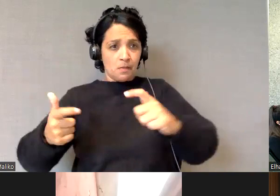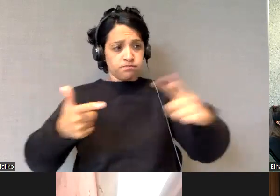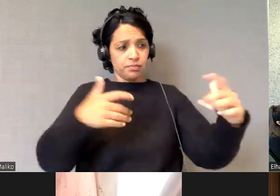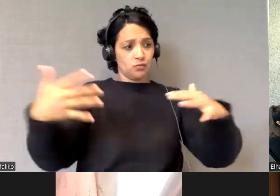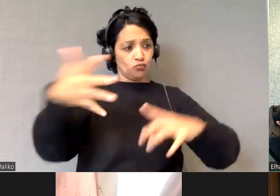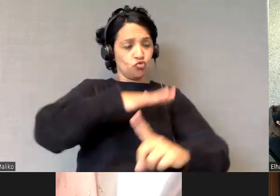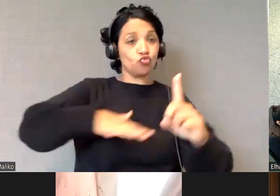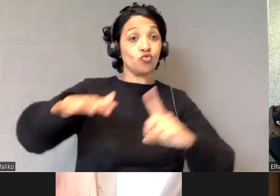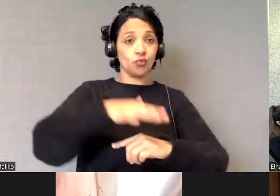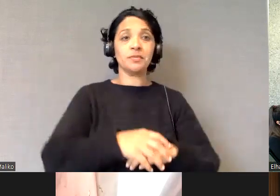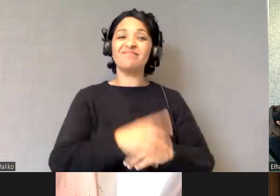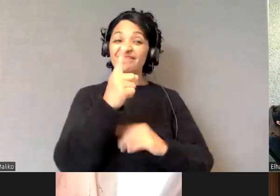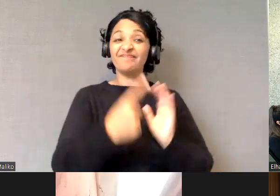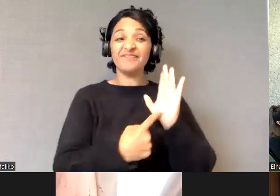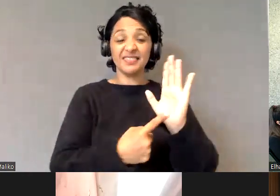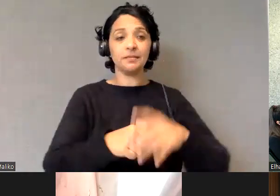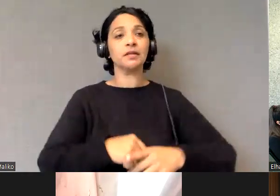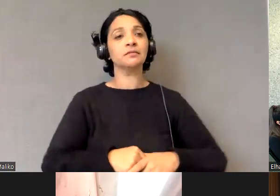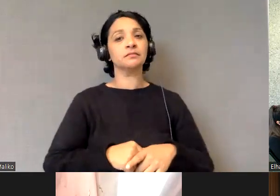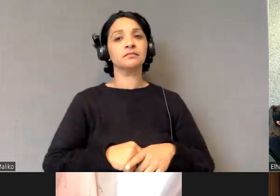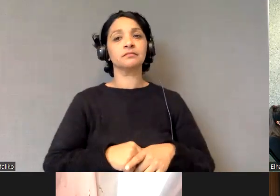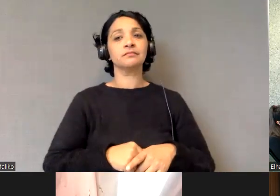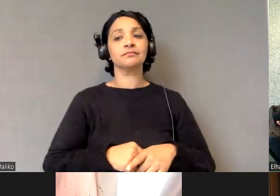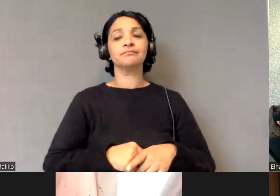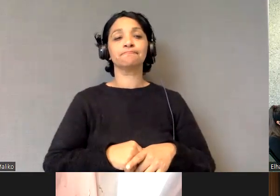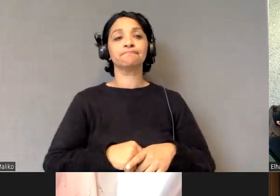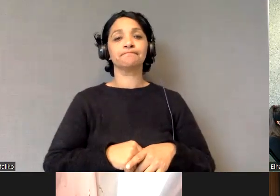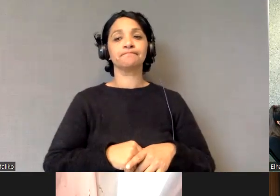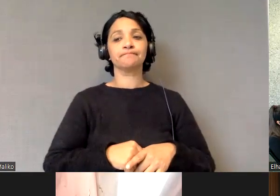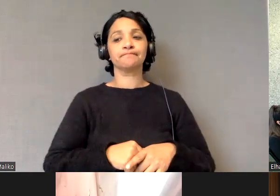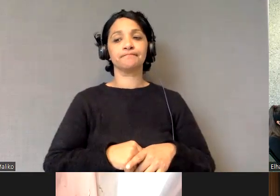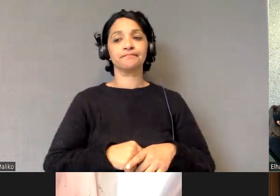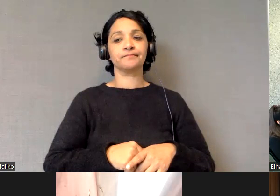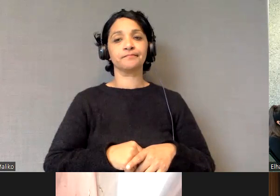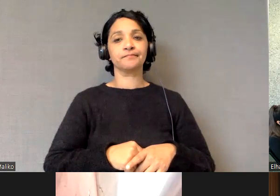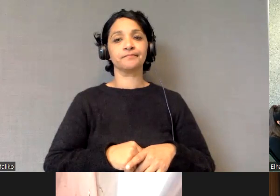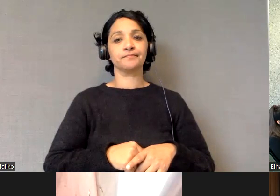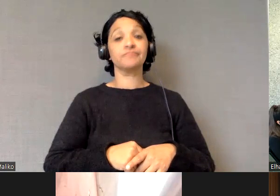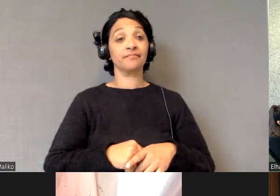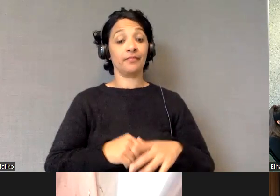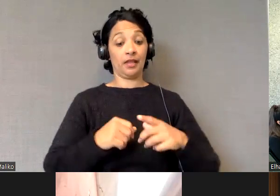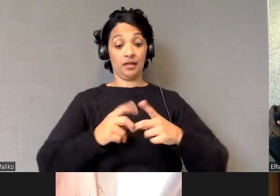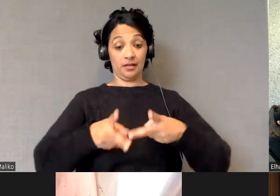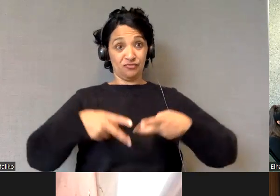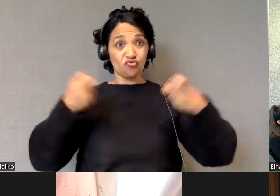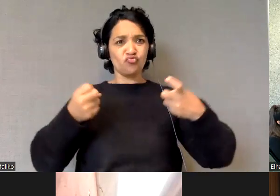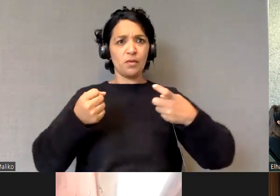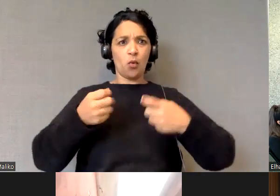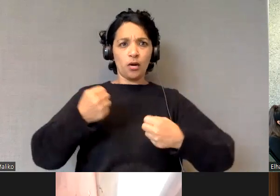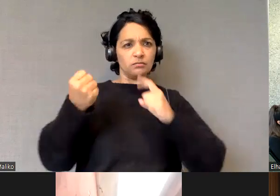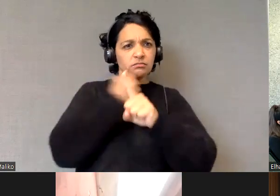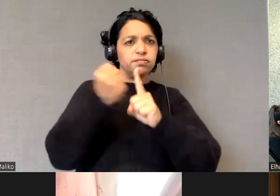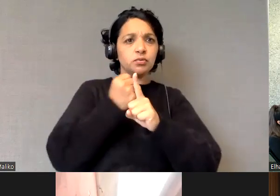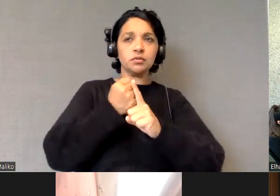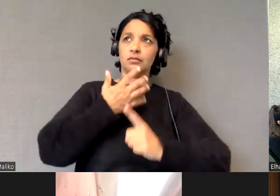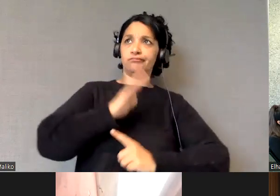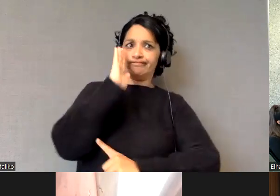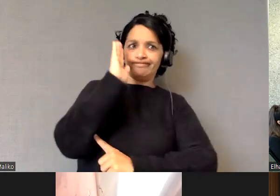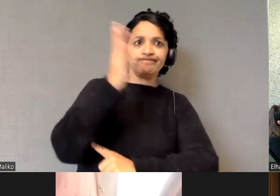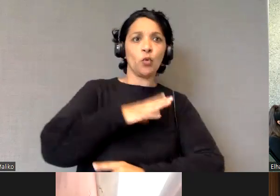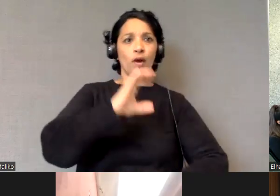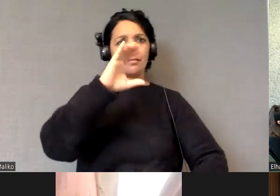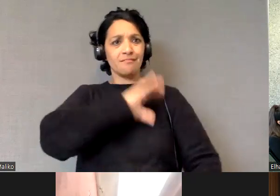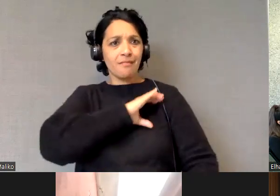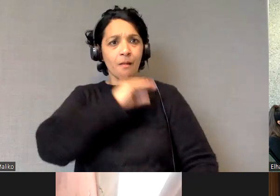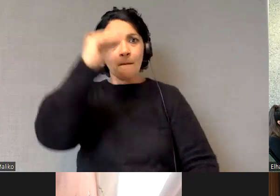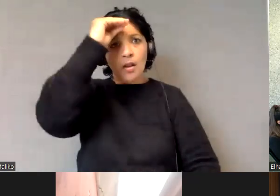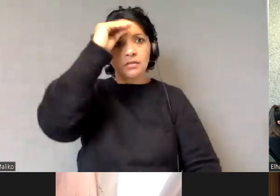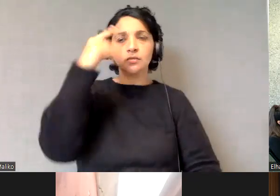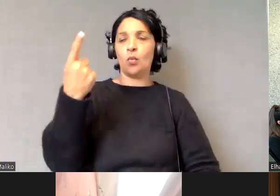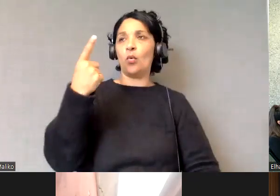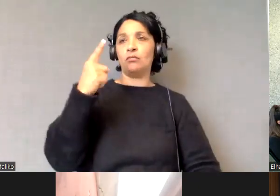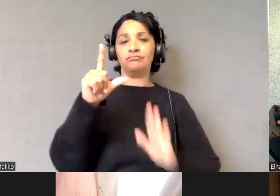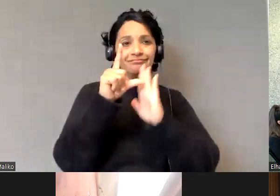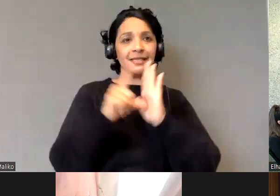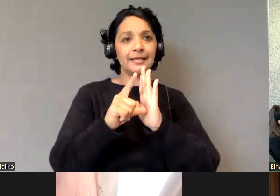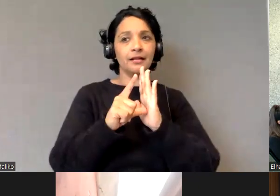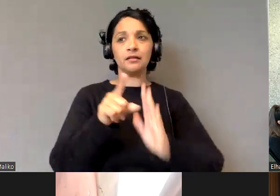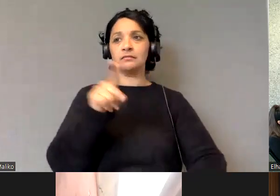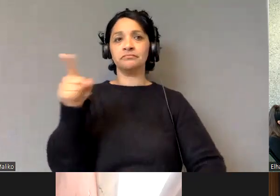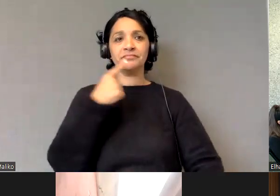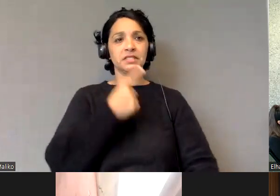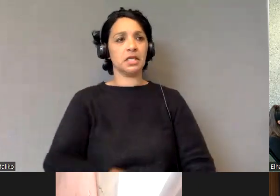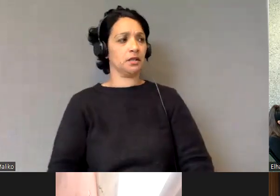have a case that has to do with legal procedures, the armed groups see you and you are killed